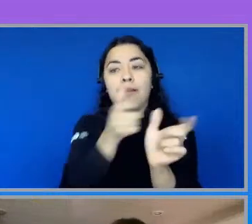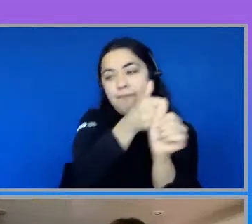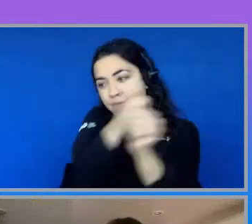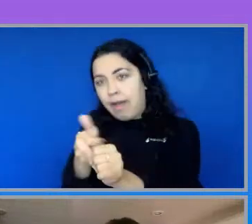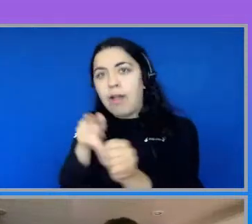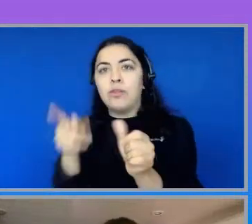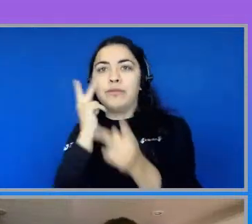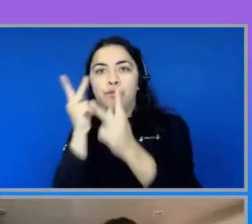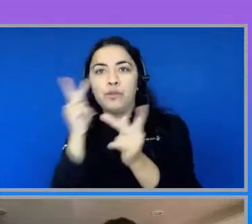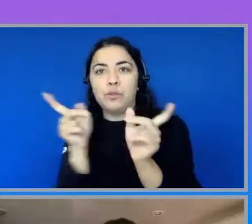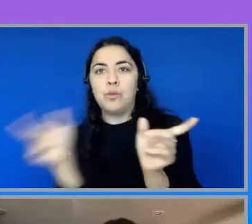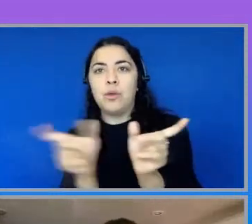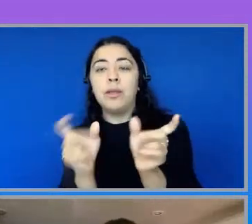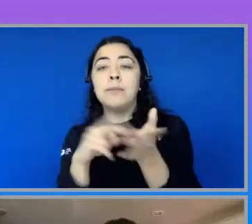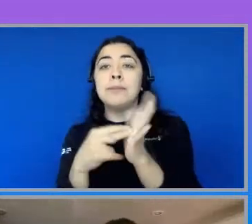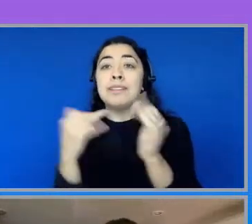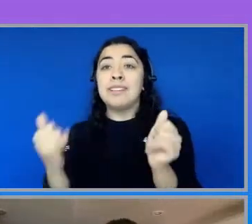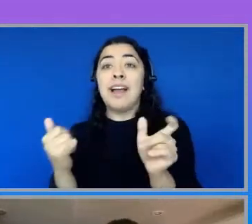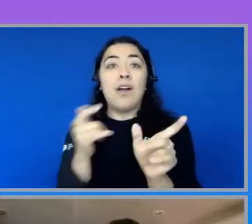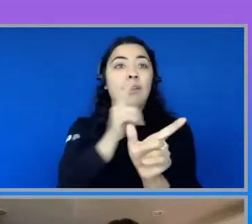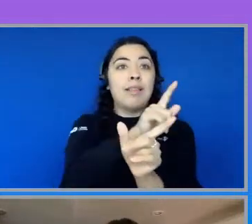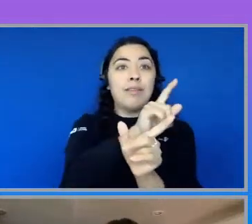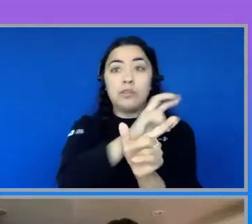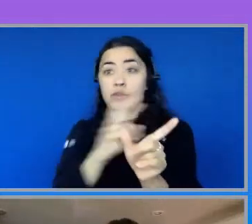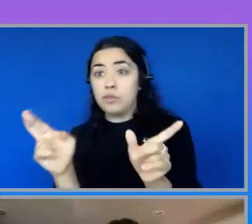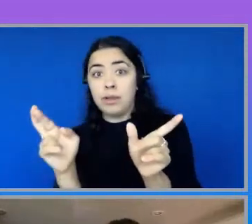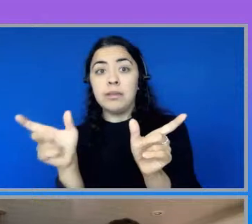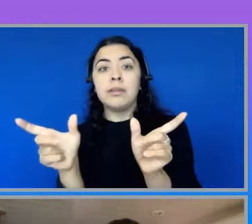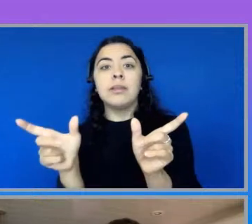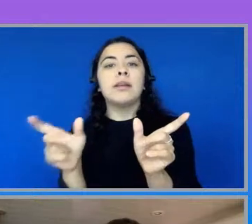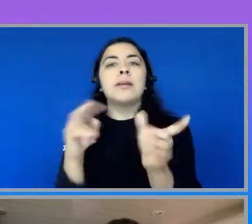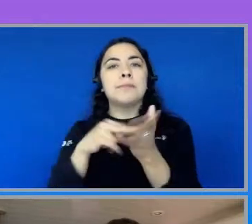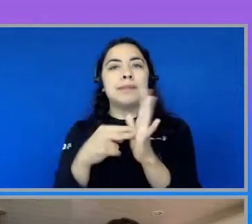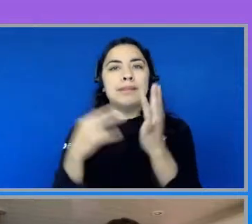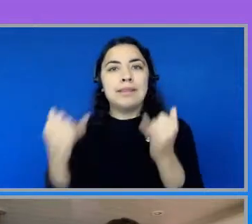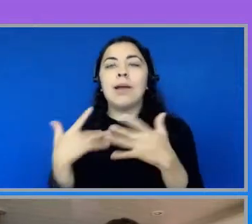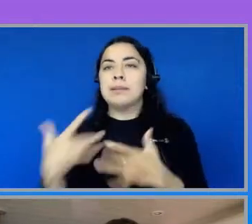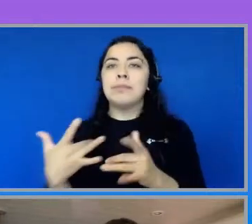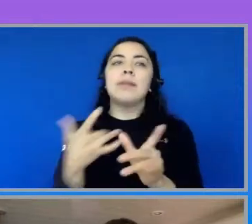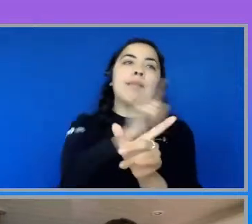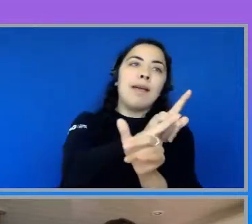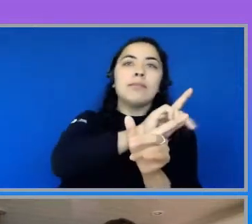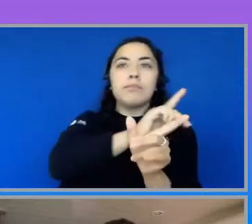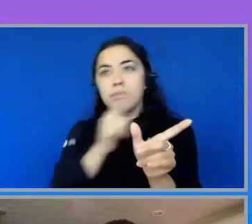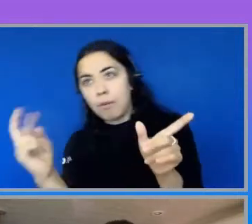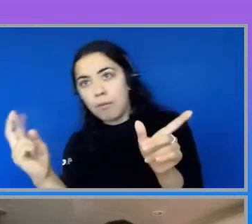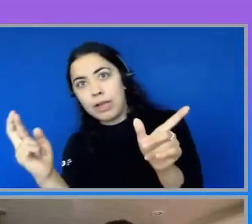layout. This means that because we're in a left to right language, the tab order will run